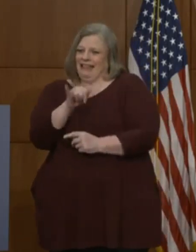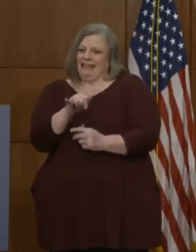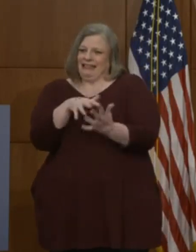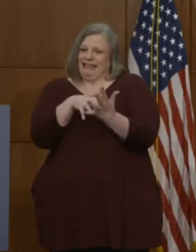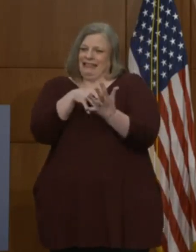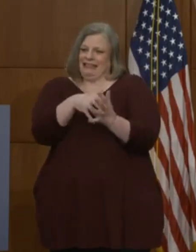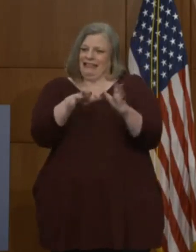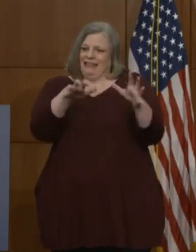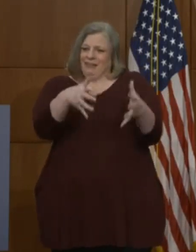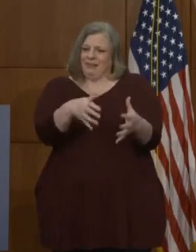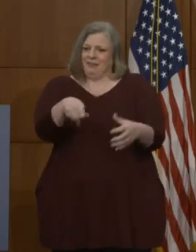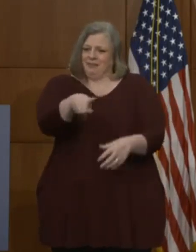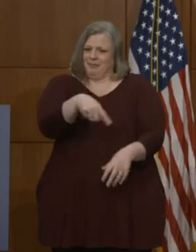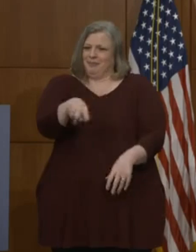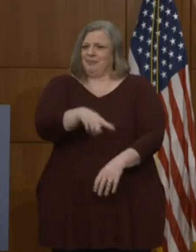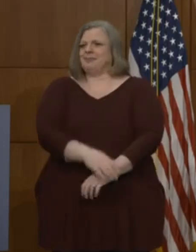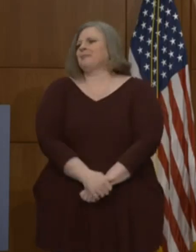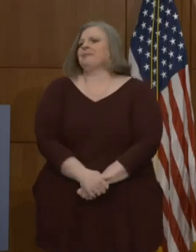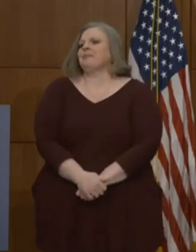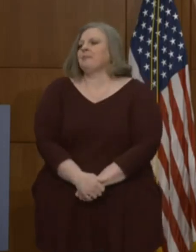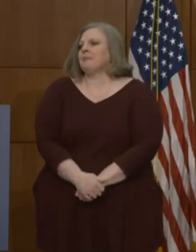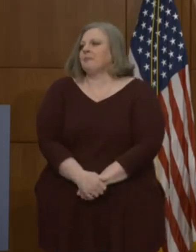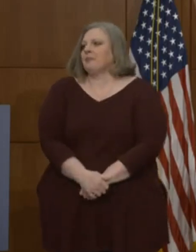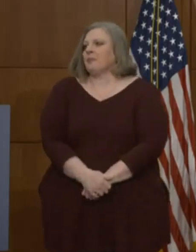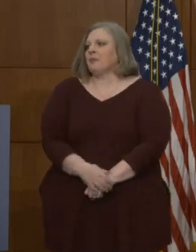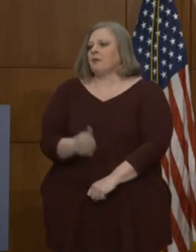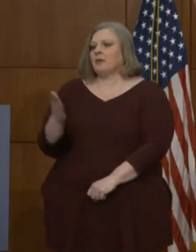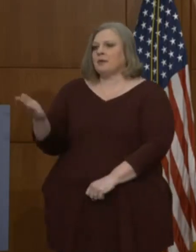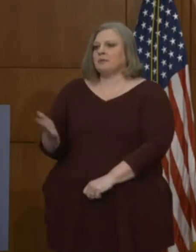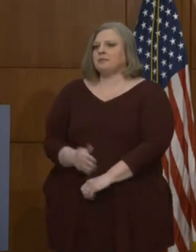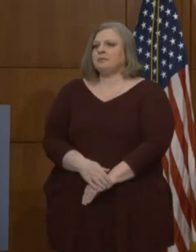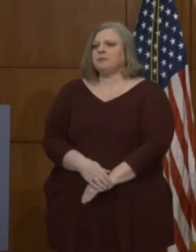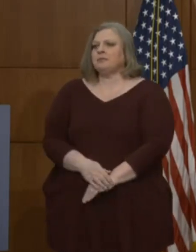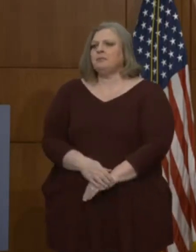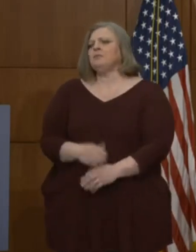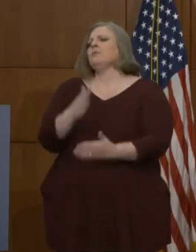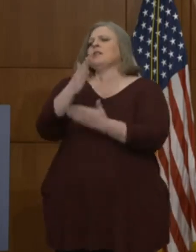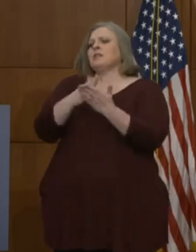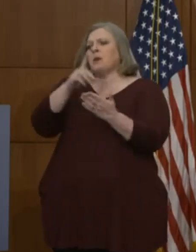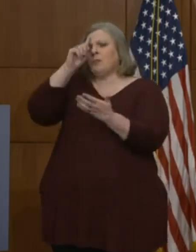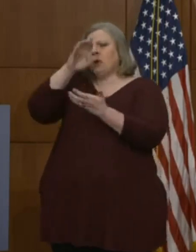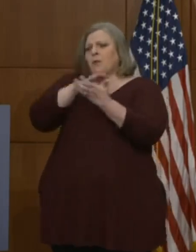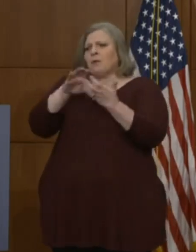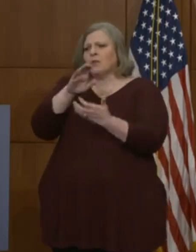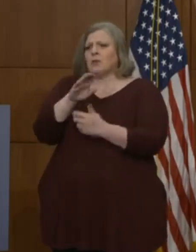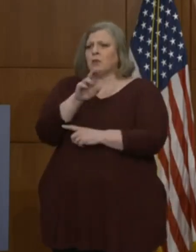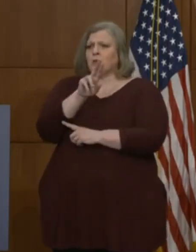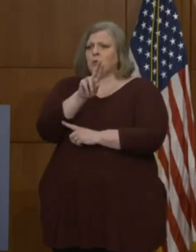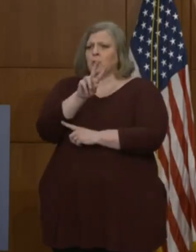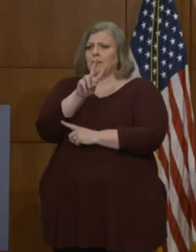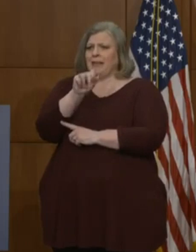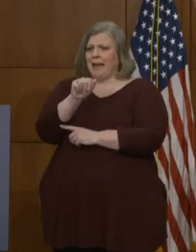ABOUT VERY VULNERABLE POPULATION. YEAH RALPH WHAT POPULATION. YEAH RALPH WHAT WE’RE SEEING FROM THE UVA PEAK